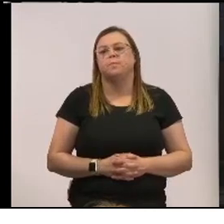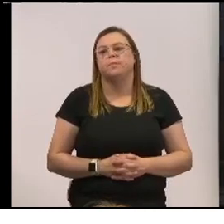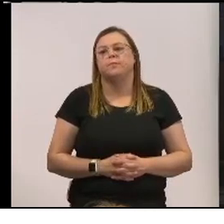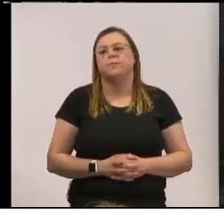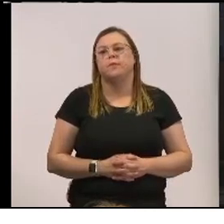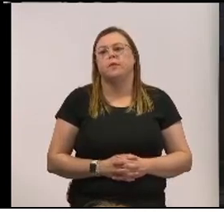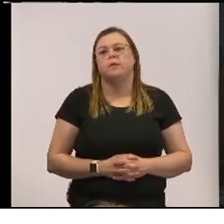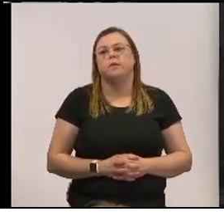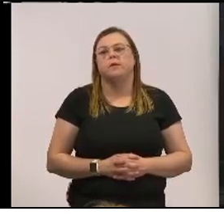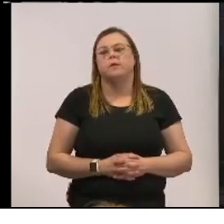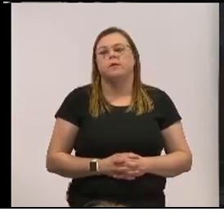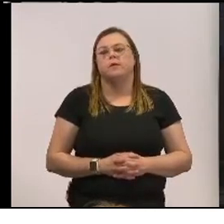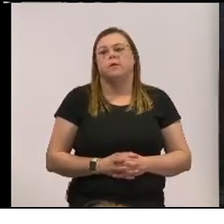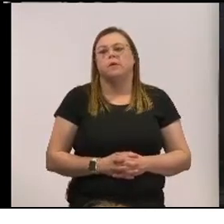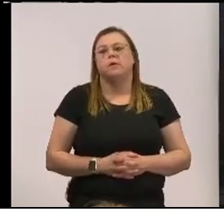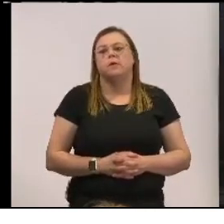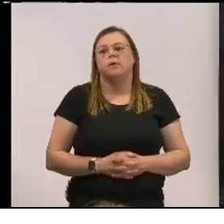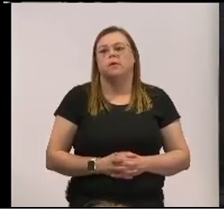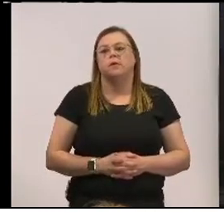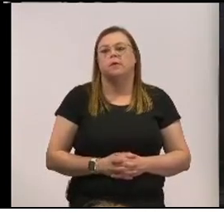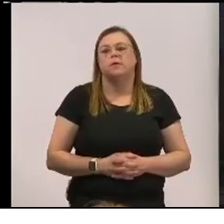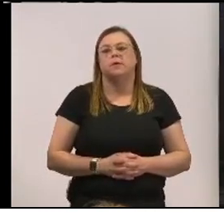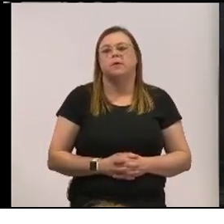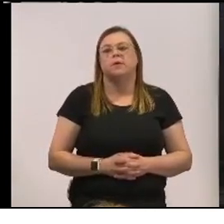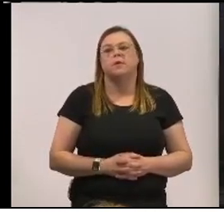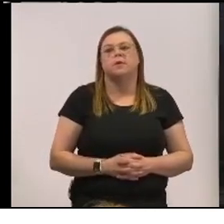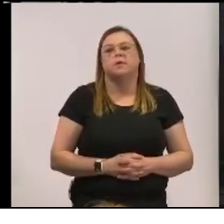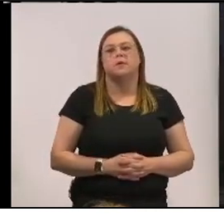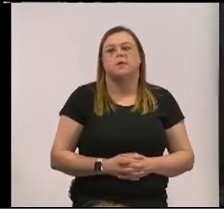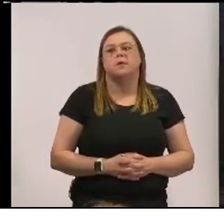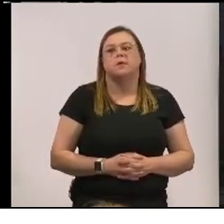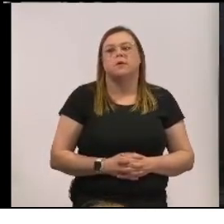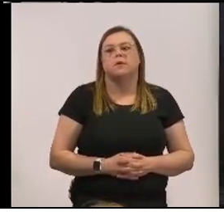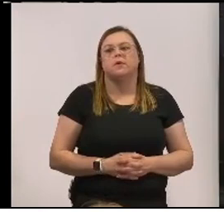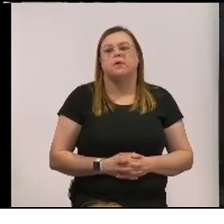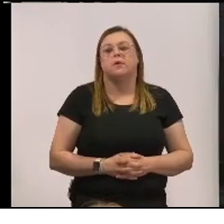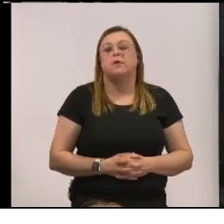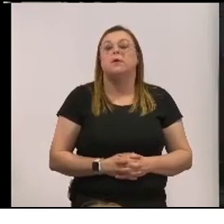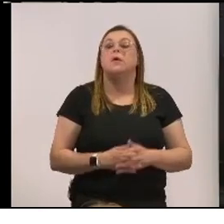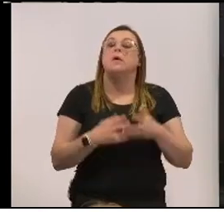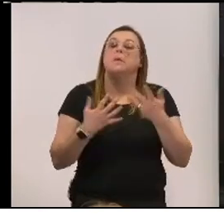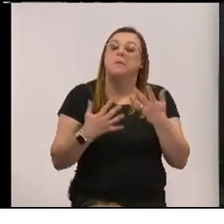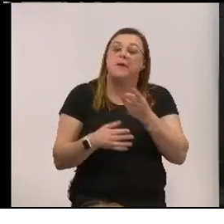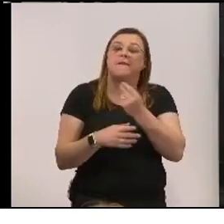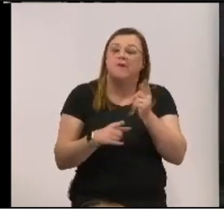Well, for already number of years we're discussing the details